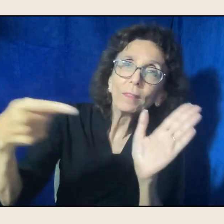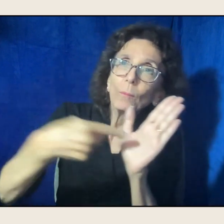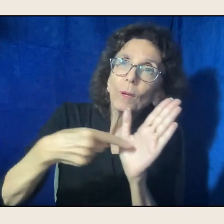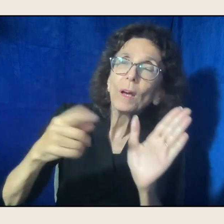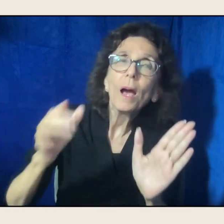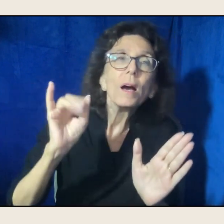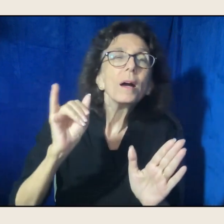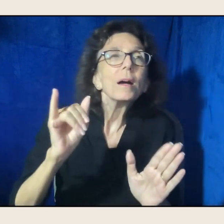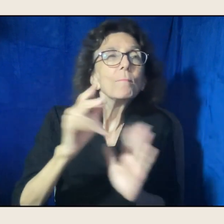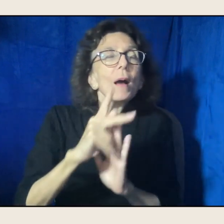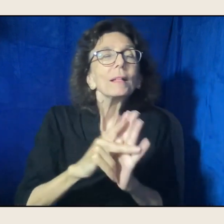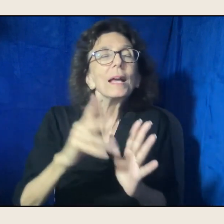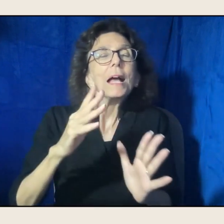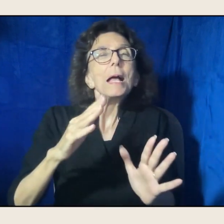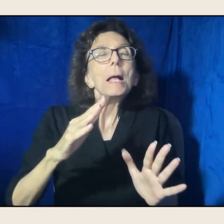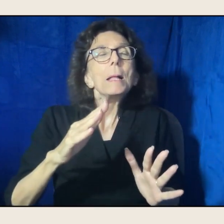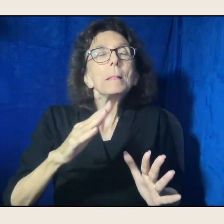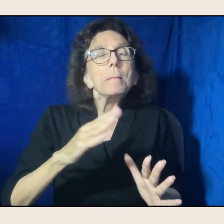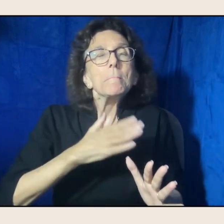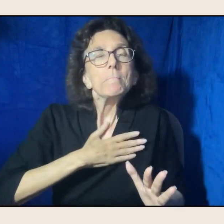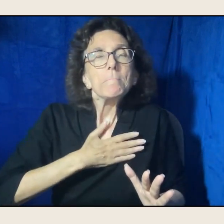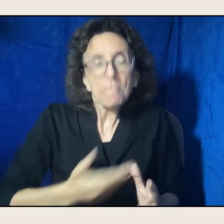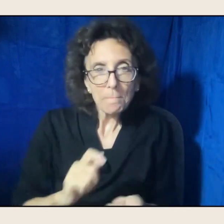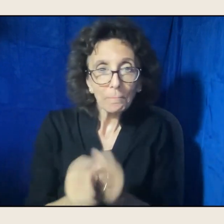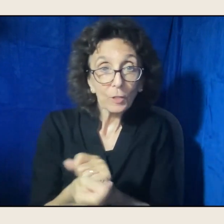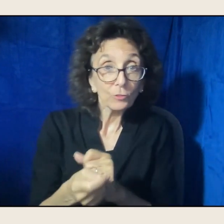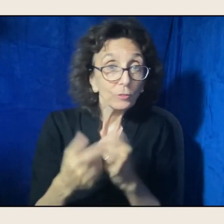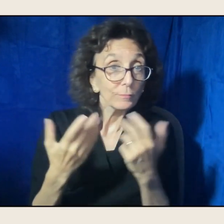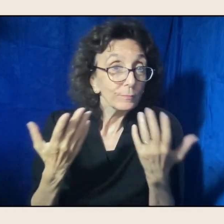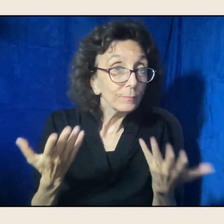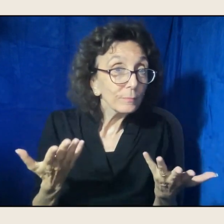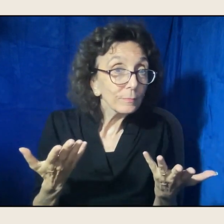So you see, these are abstract ideas.